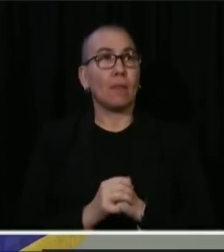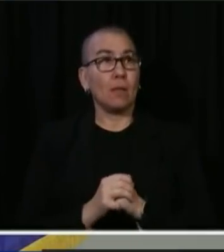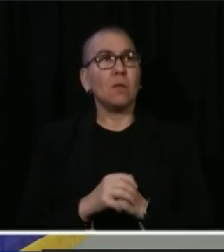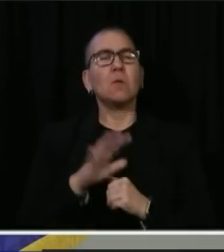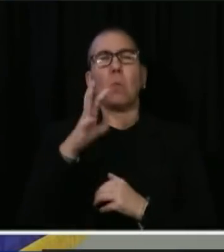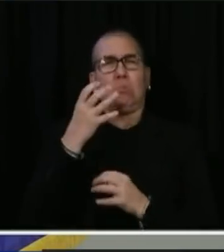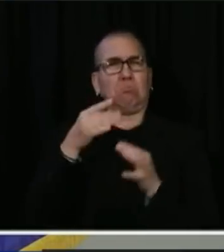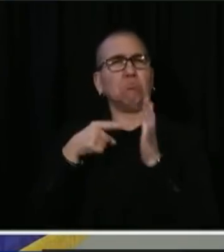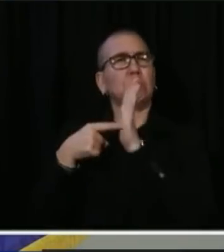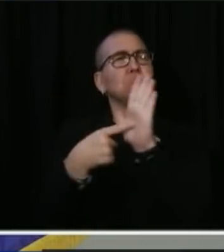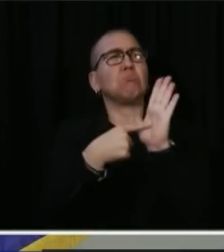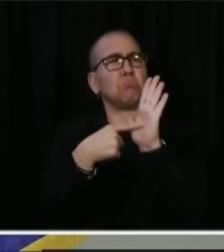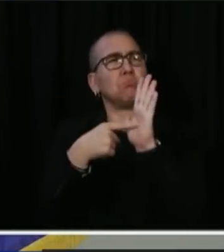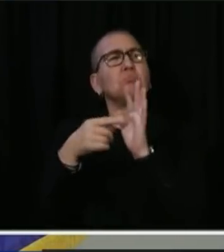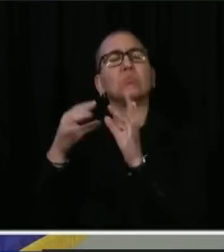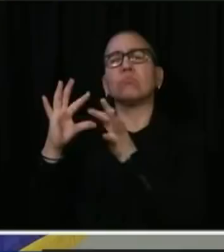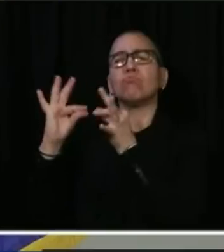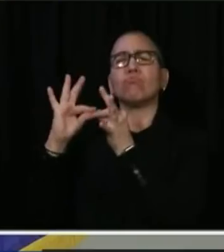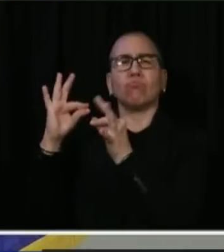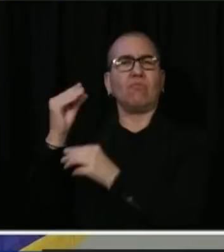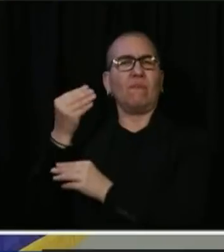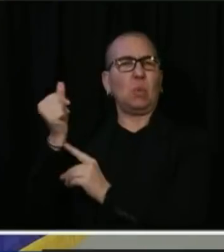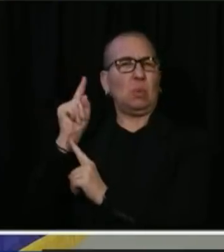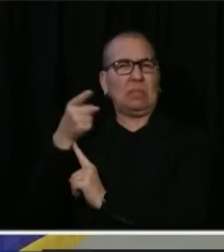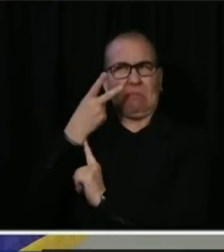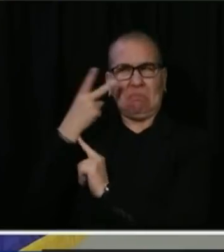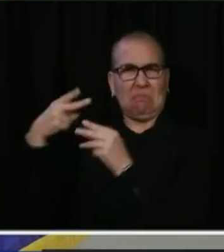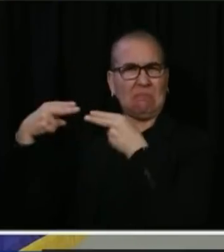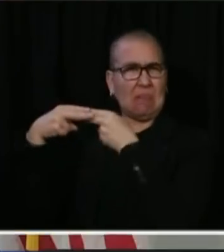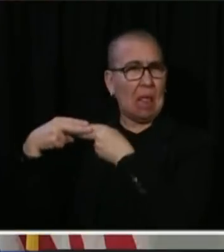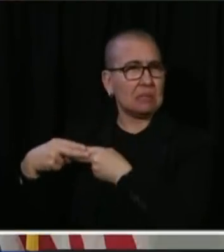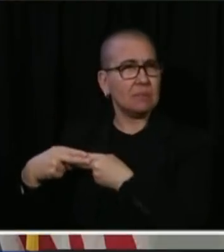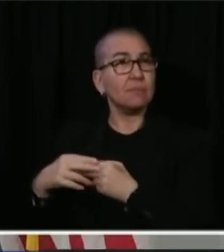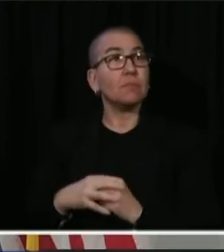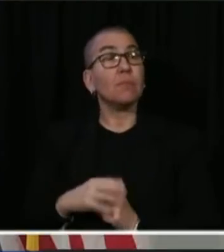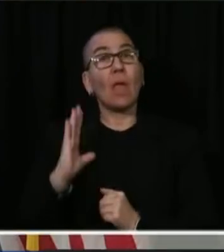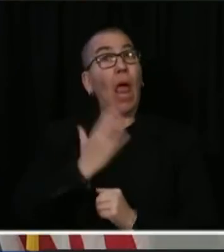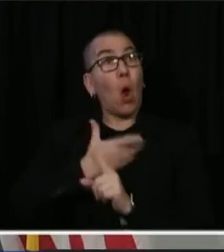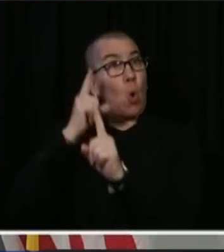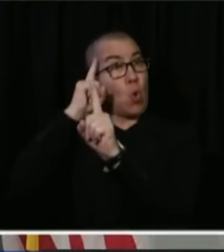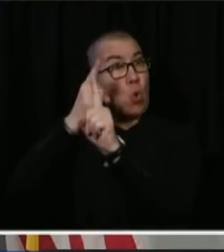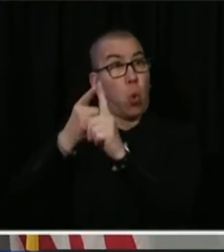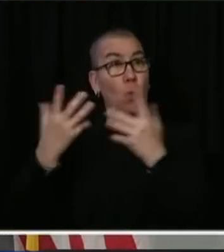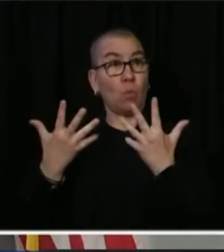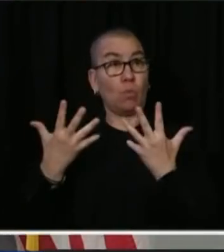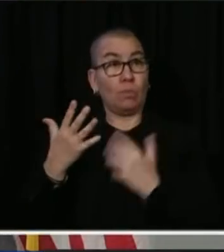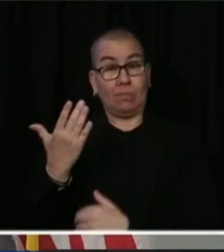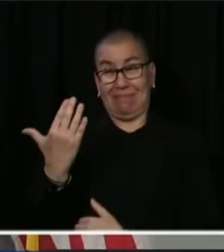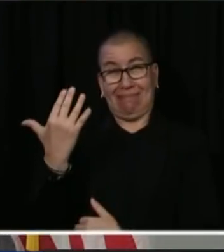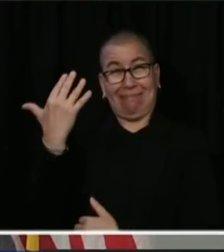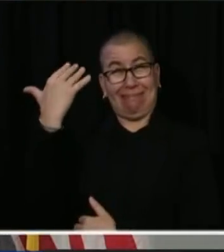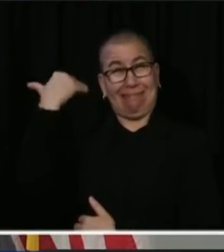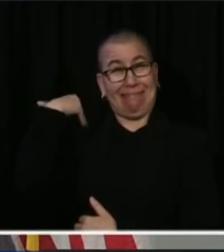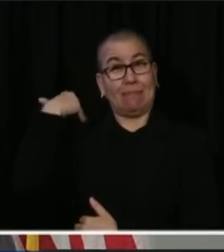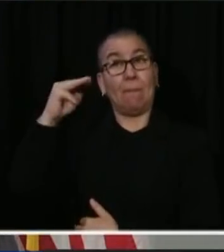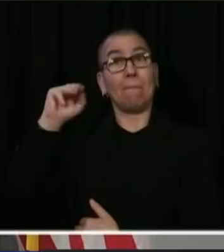AS MINNESOTANS KNOW, THE JOB IS NOT DONE UNTIL IT'S DONE. THE PLAN TO FINISH IT IS ON US